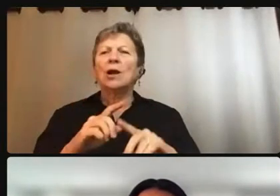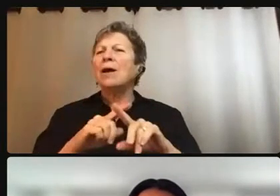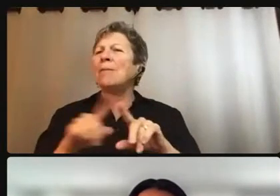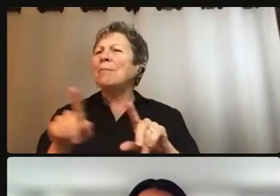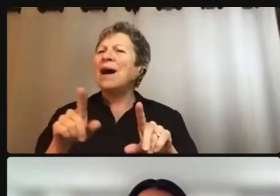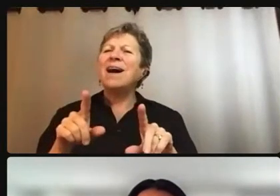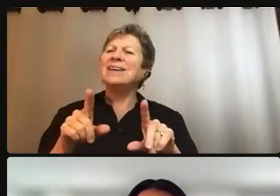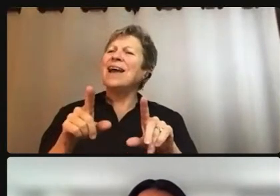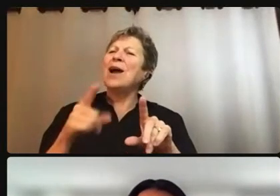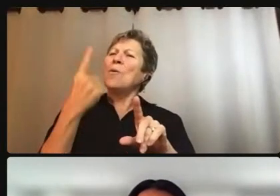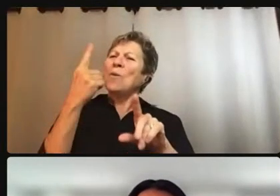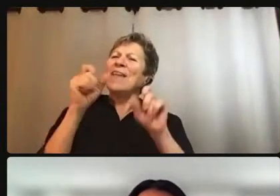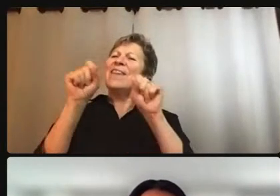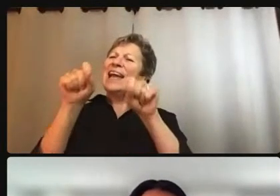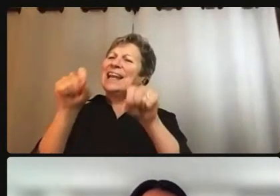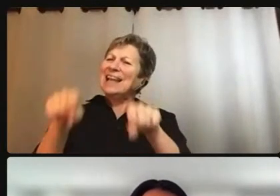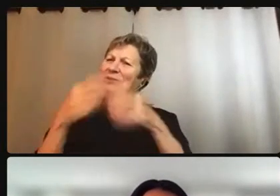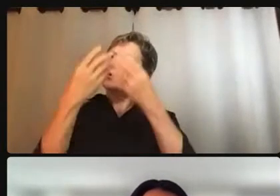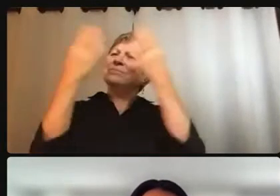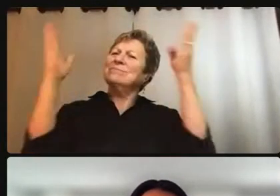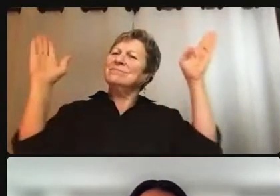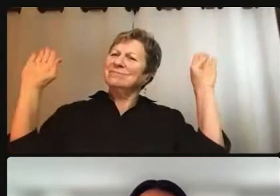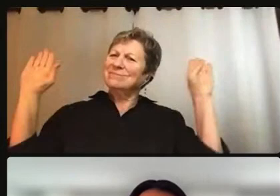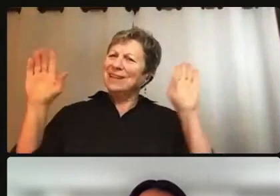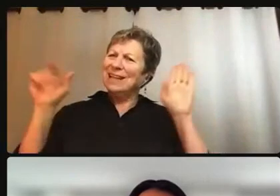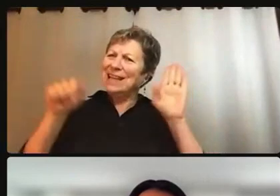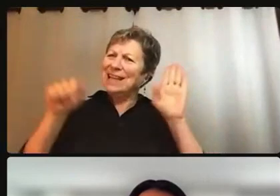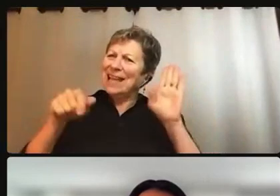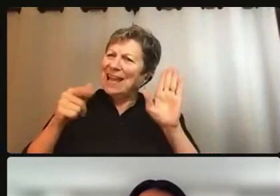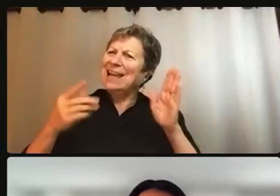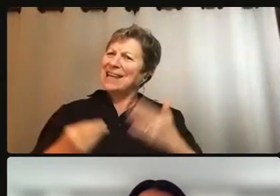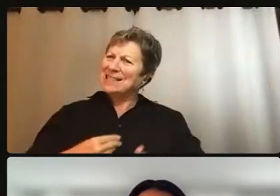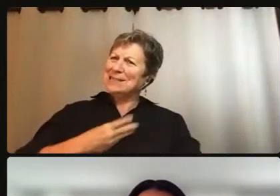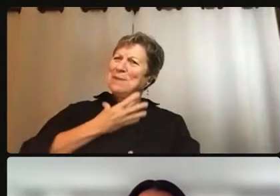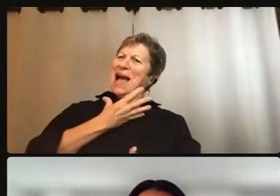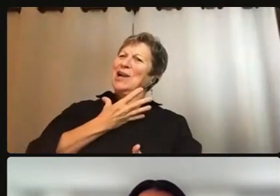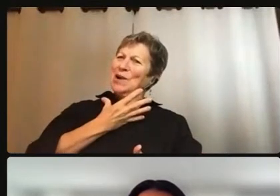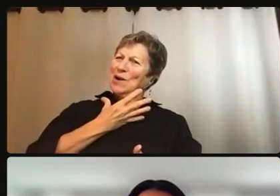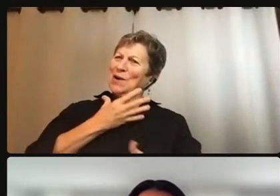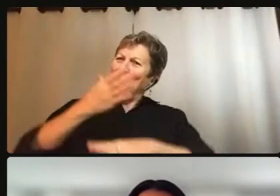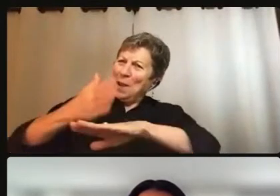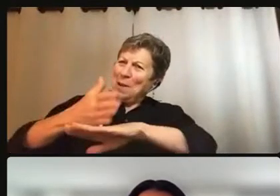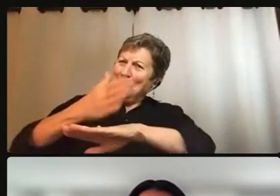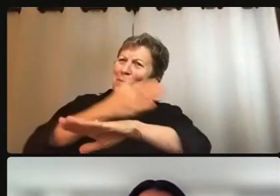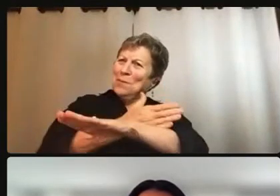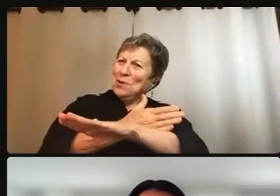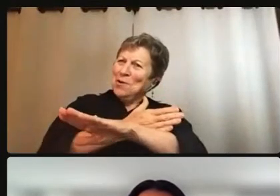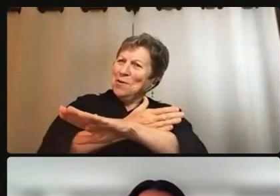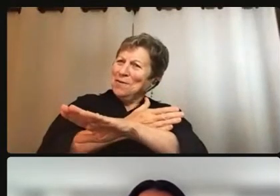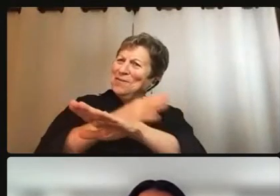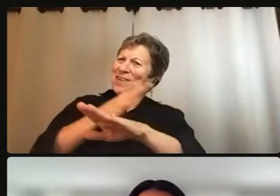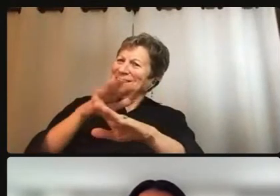WHAT I WOULD BE LOOKING FOR IS A STRONG LEADER BALLOON WHO'S